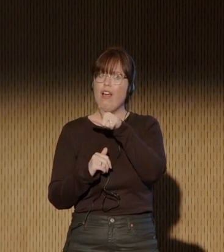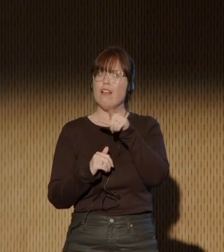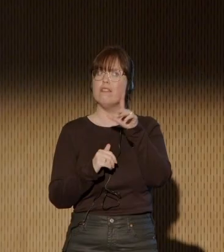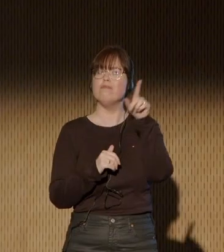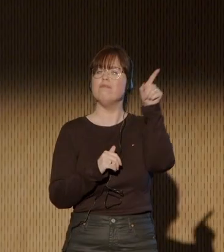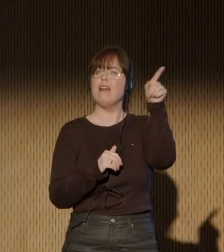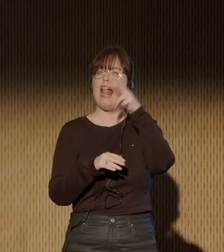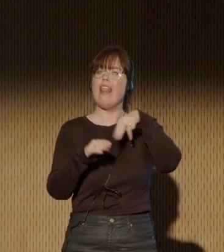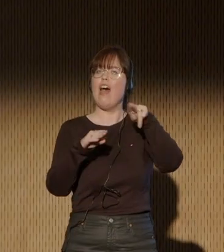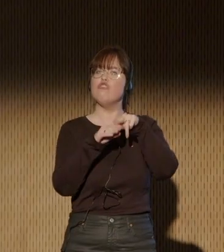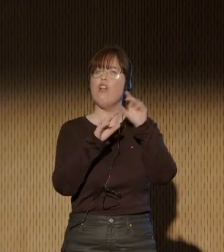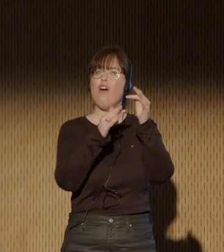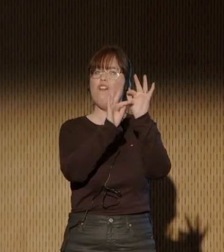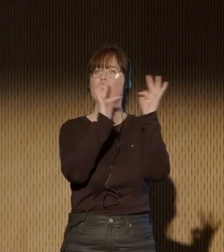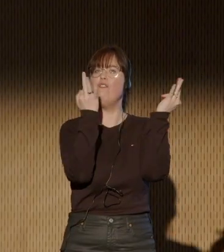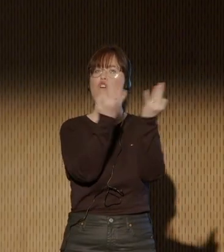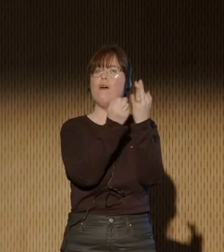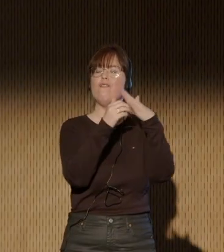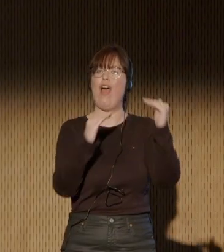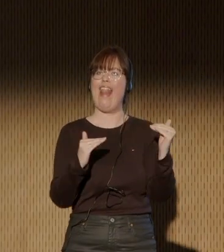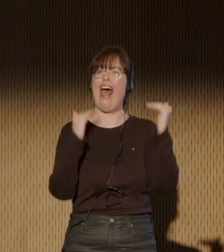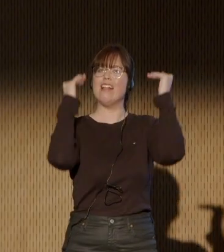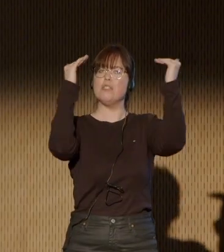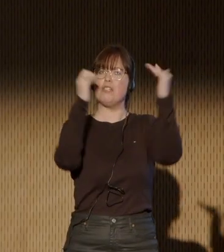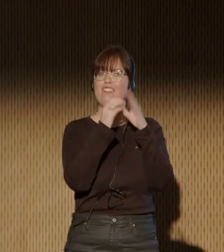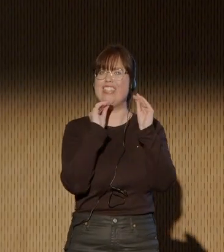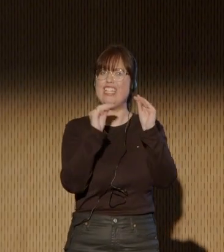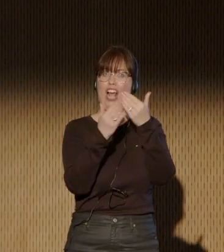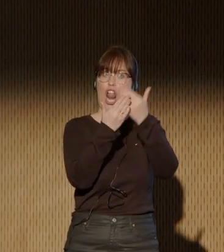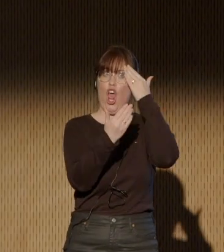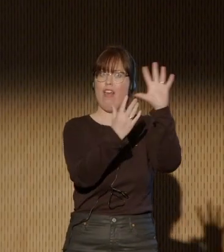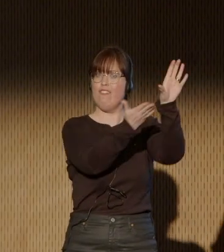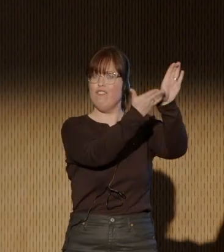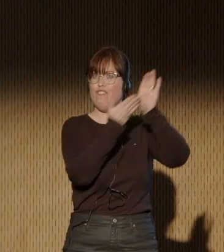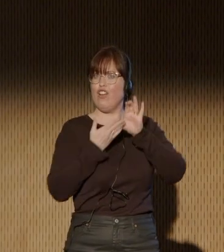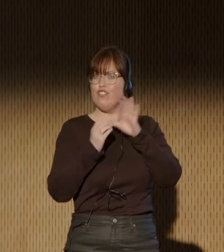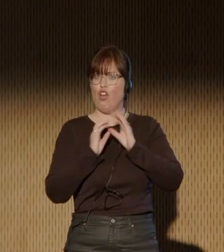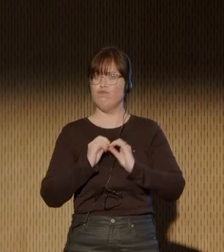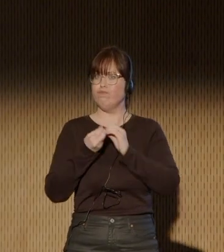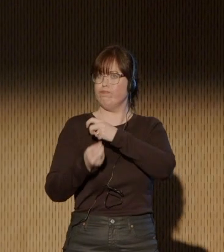Forum for the Enhancement of Teaching and Learning for this badge. And that kind of MOOC-style,